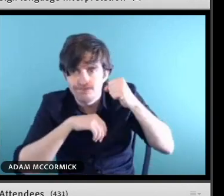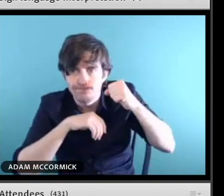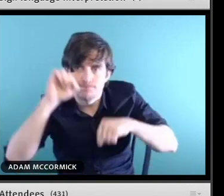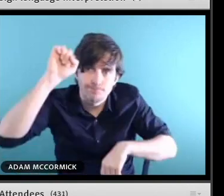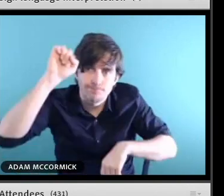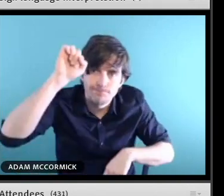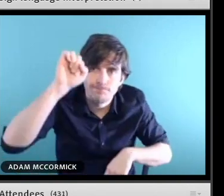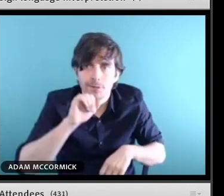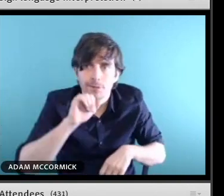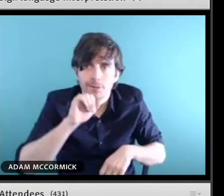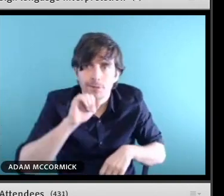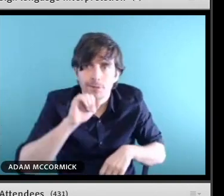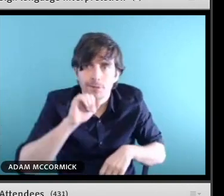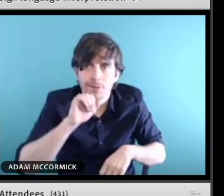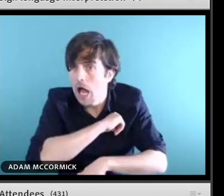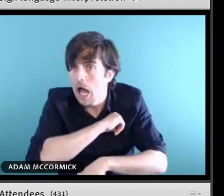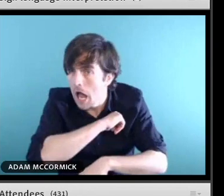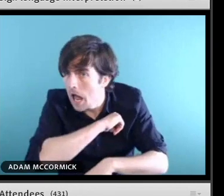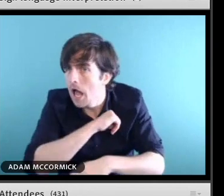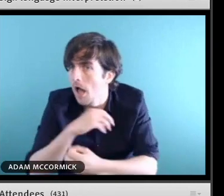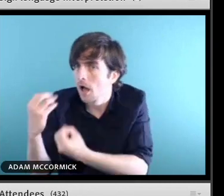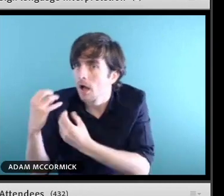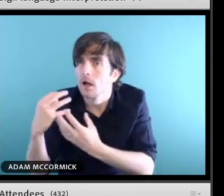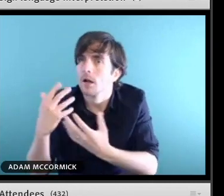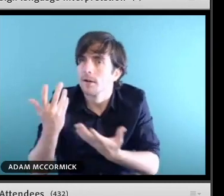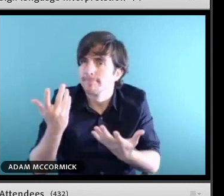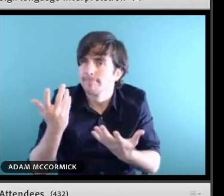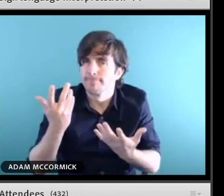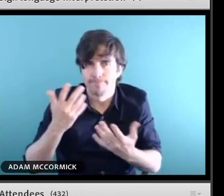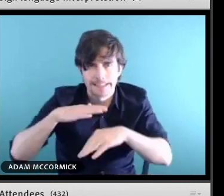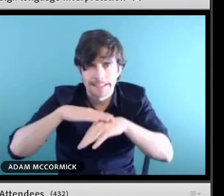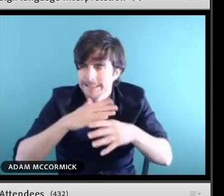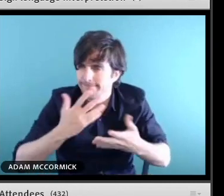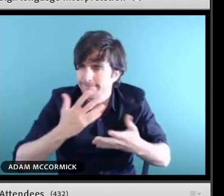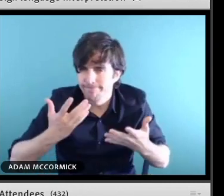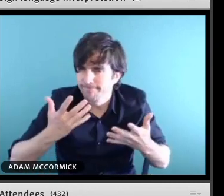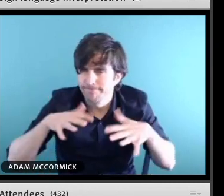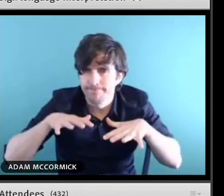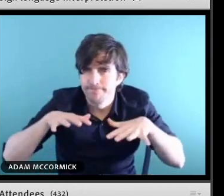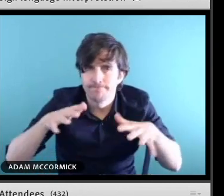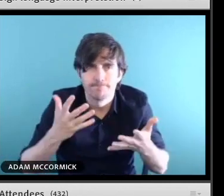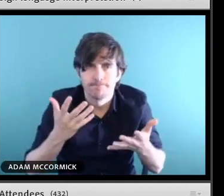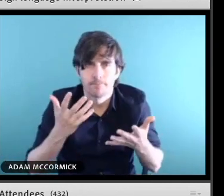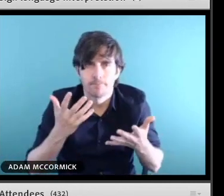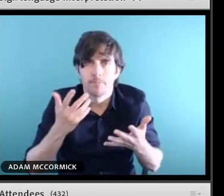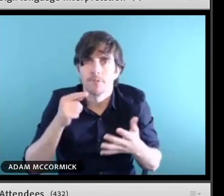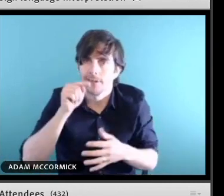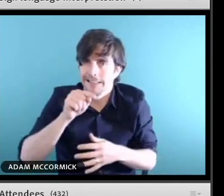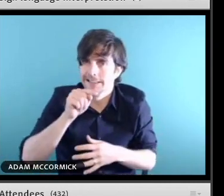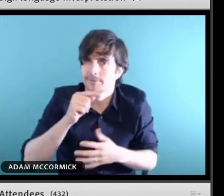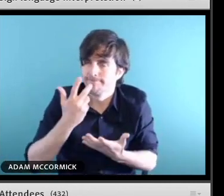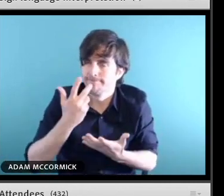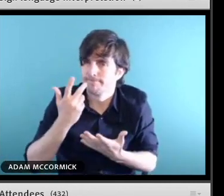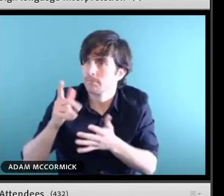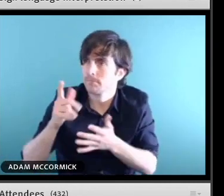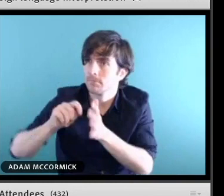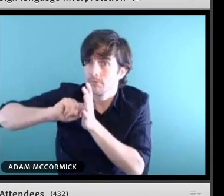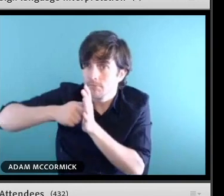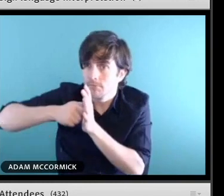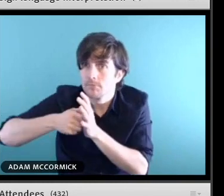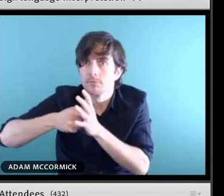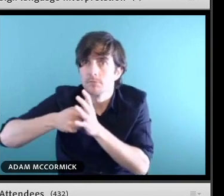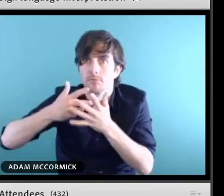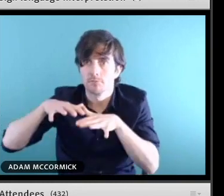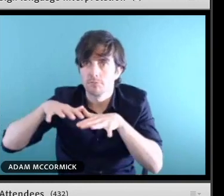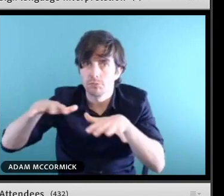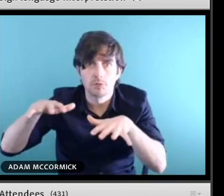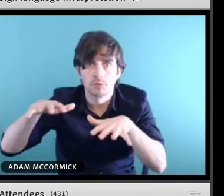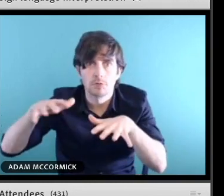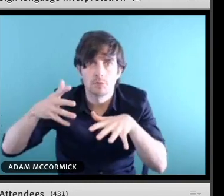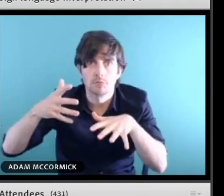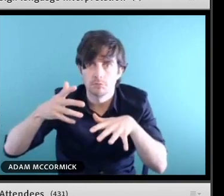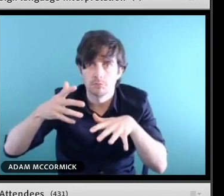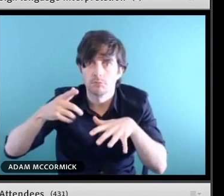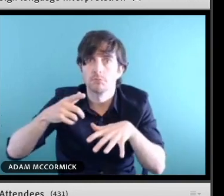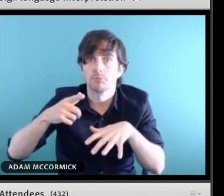that meant his wife lost a job ‑‑ her job and that meant the family was affected.